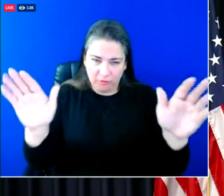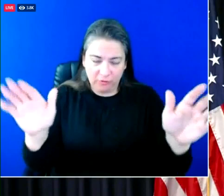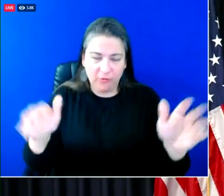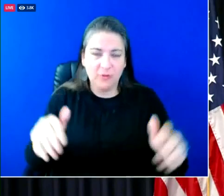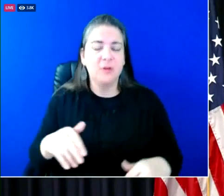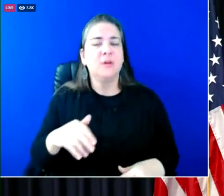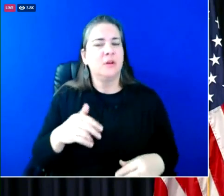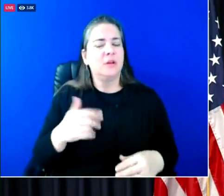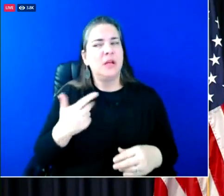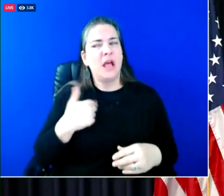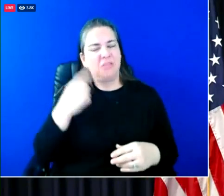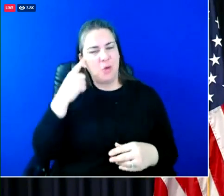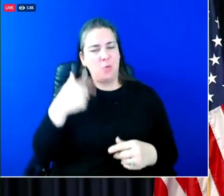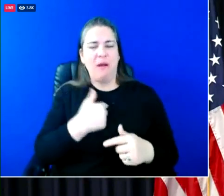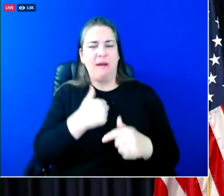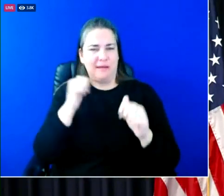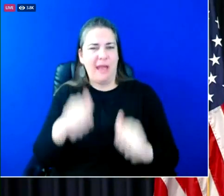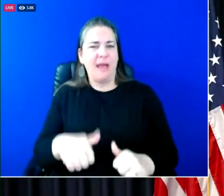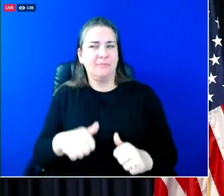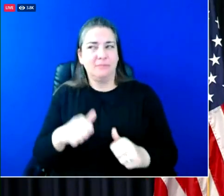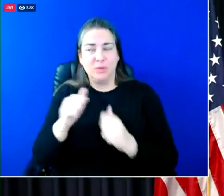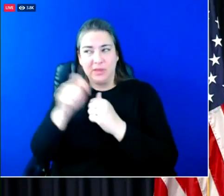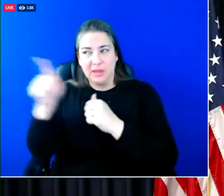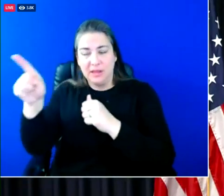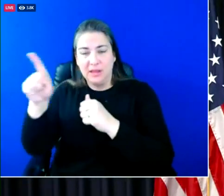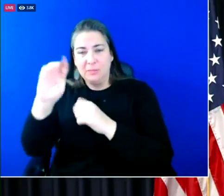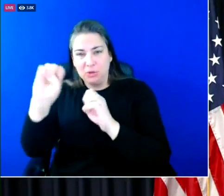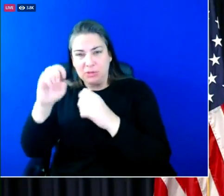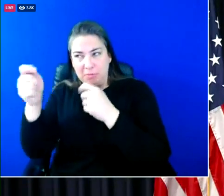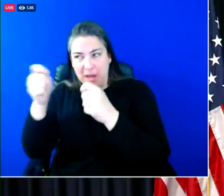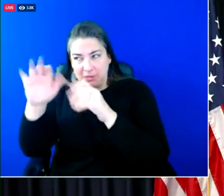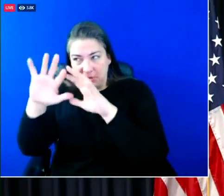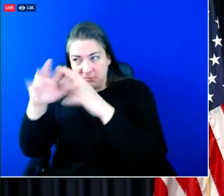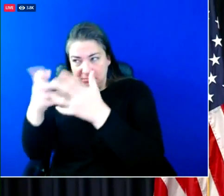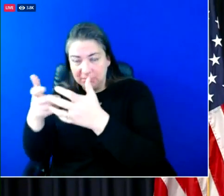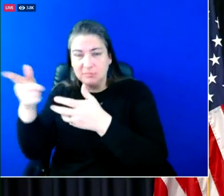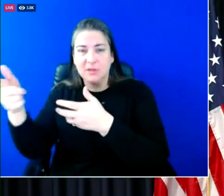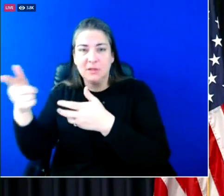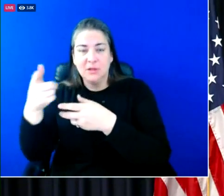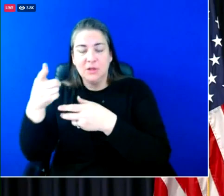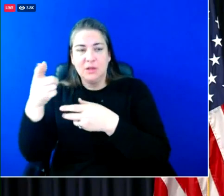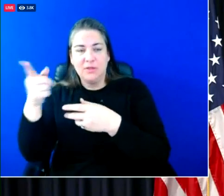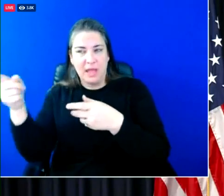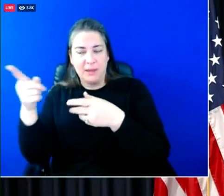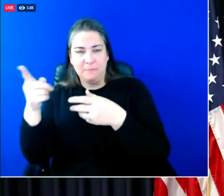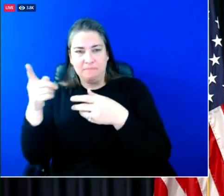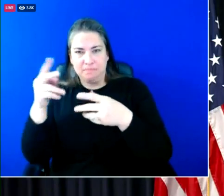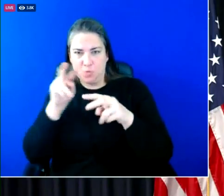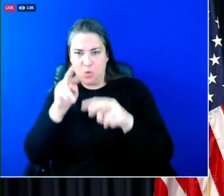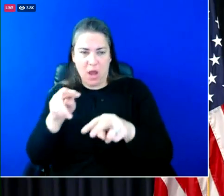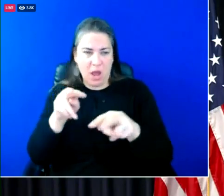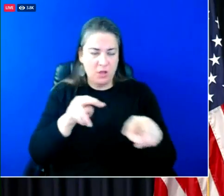this one, uh, with a unified command and attention from our communities. Thank you.